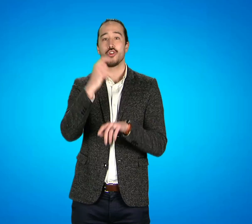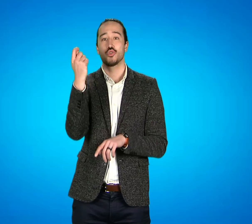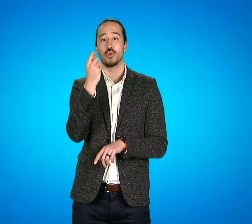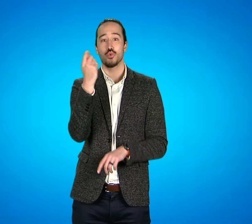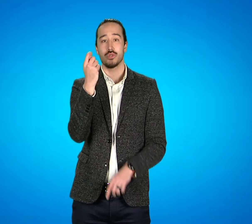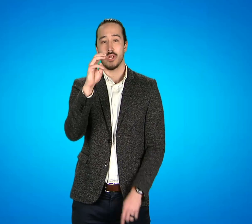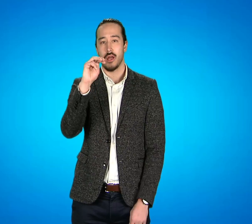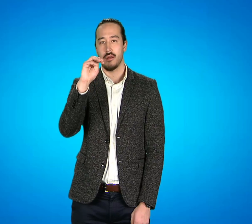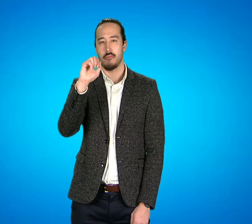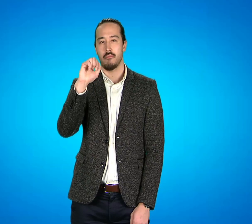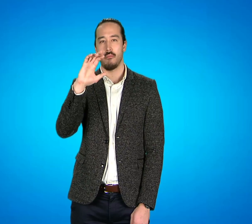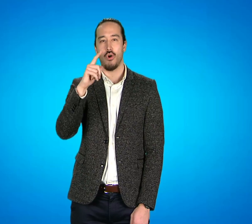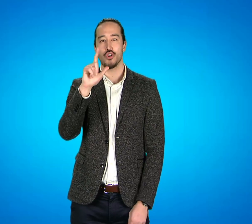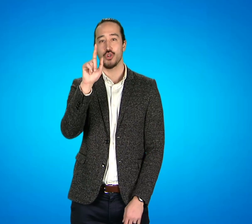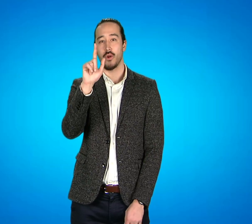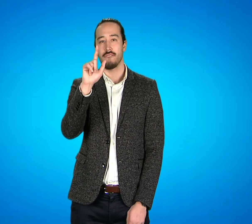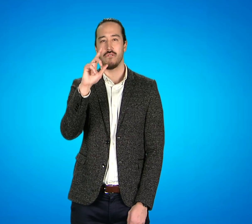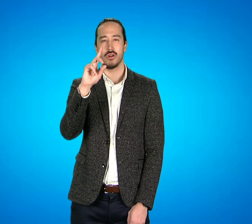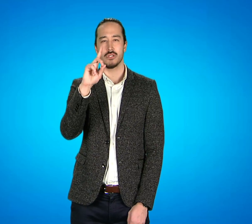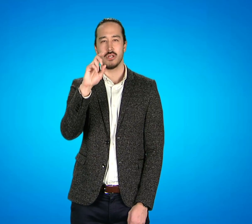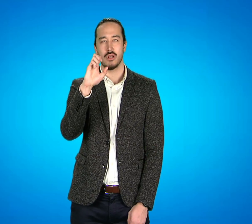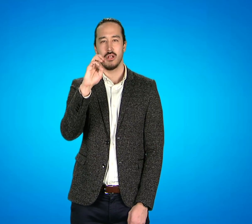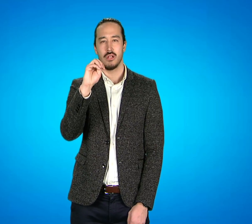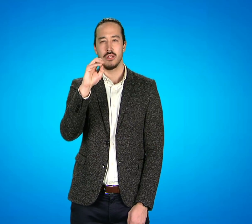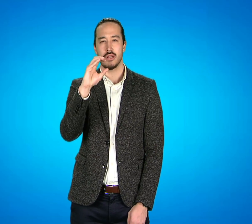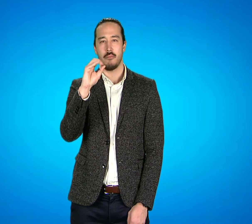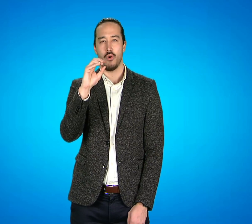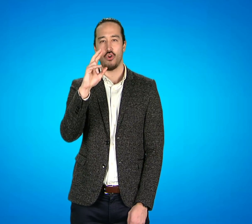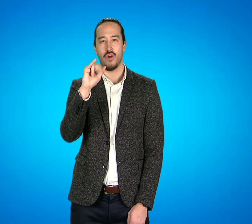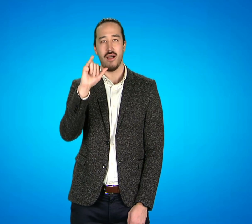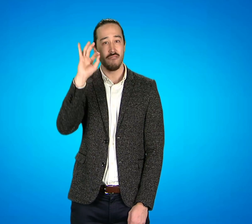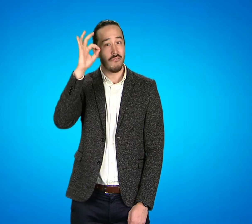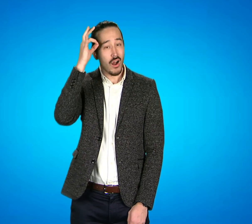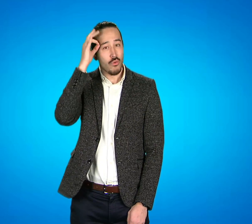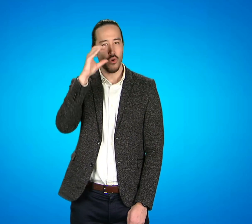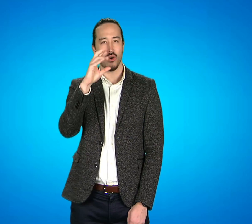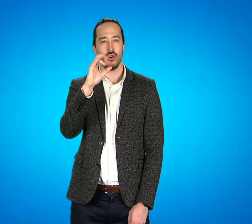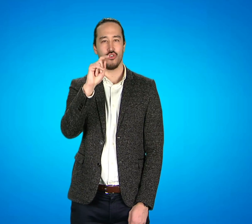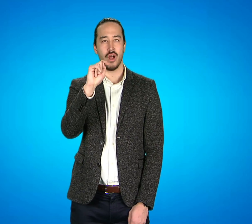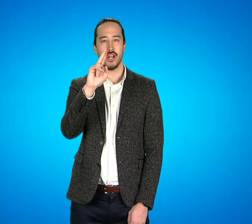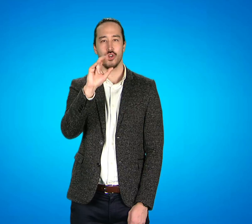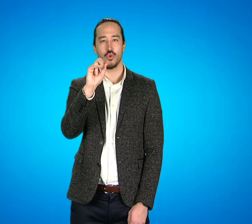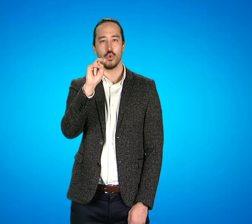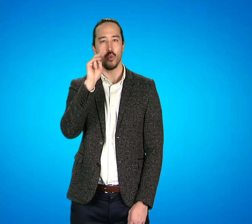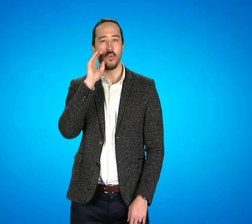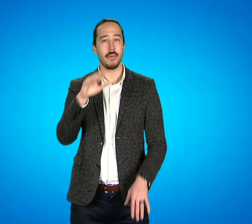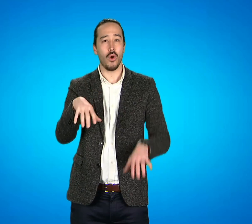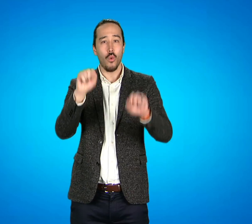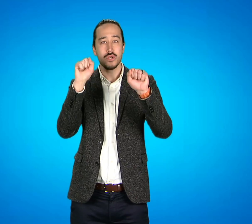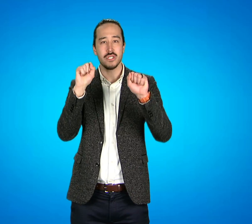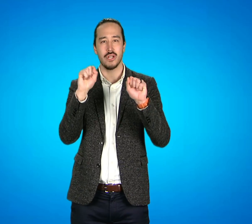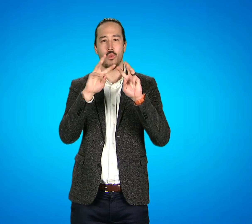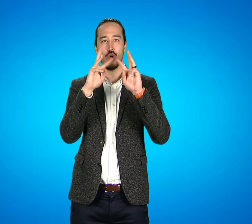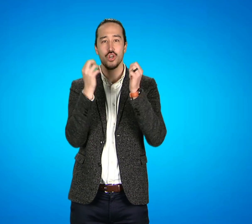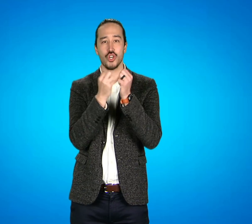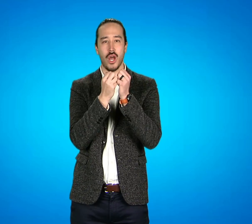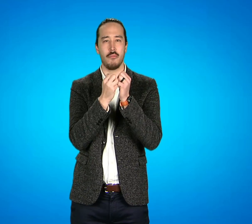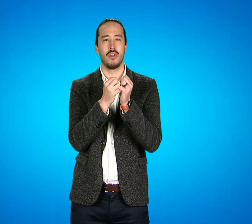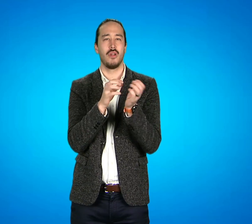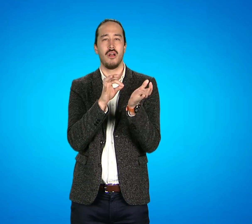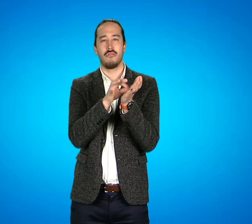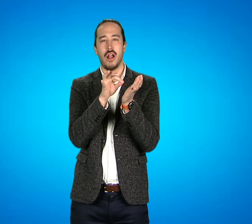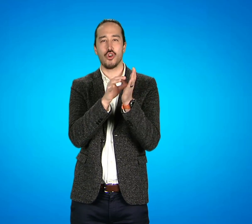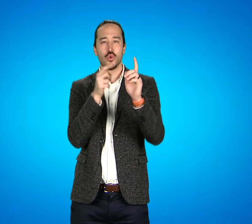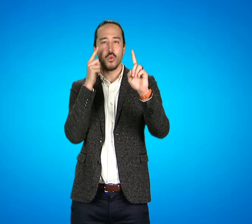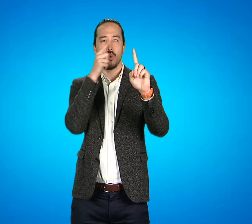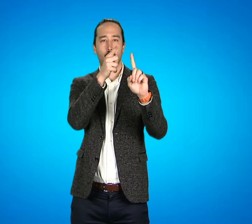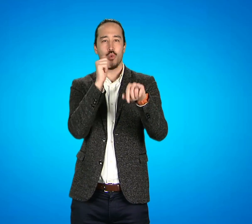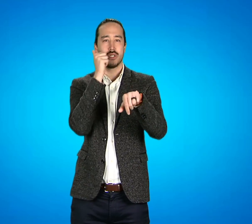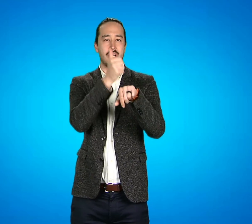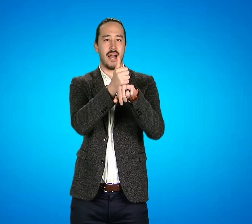On Tuesday, March 21, Democracy Federal Credit Union will be hosting a seminar on “Financial Goal Setting”